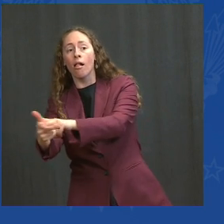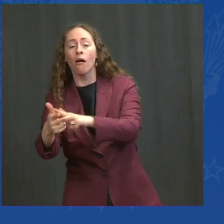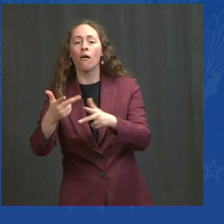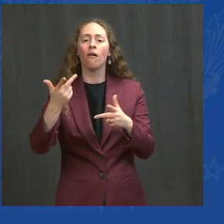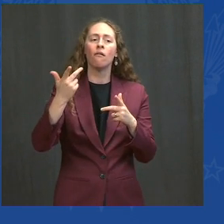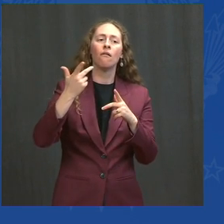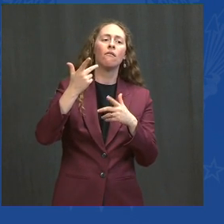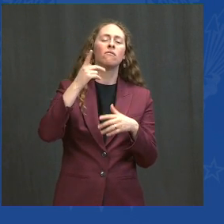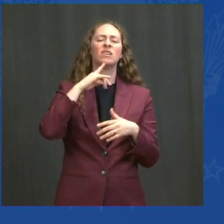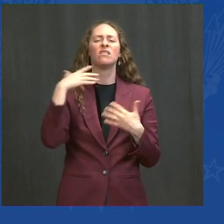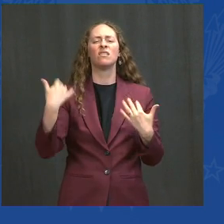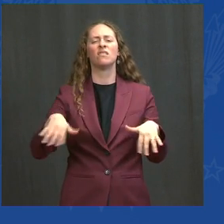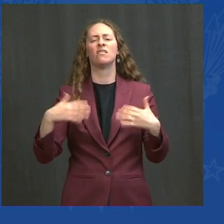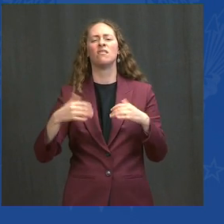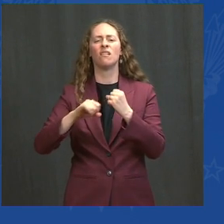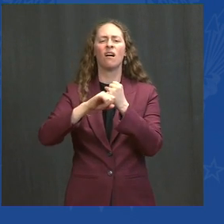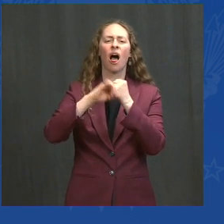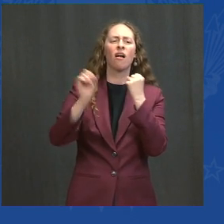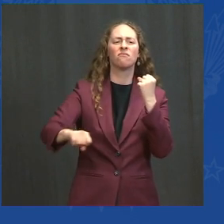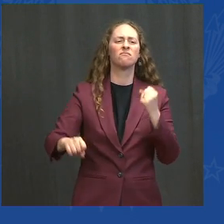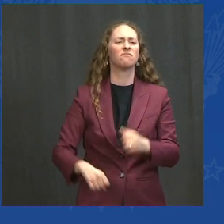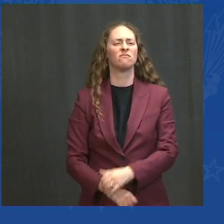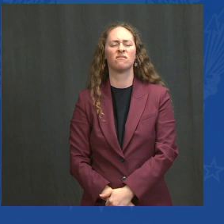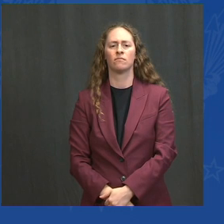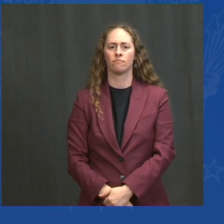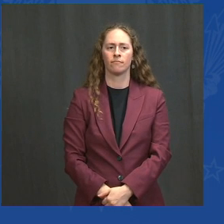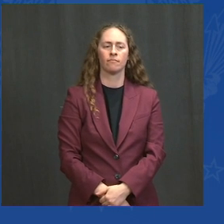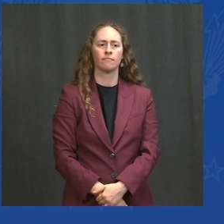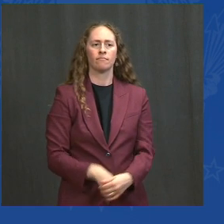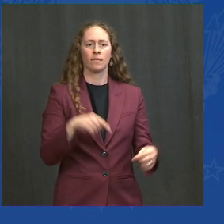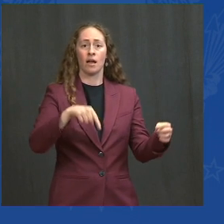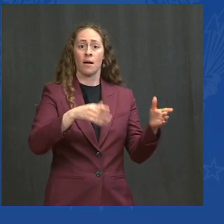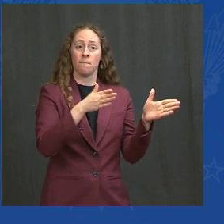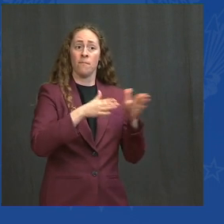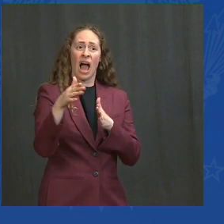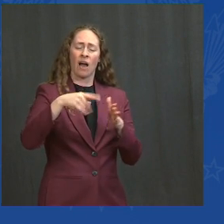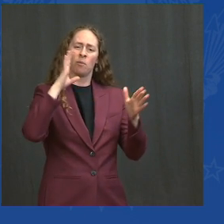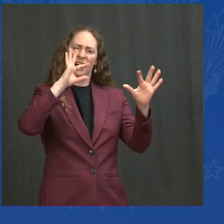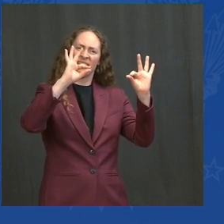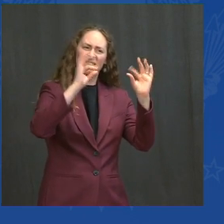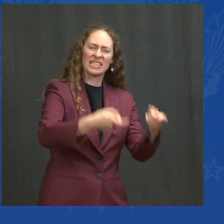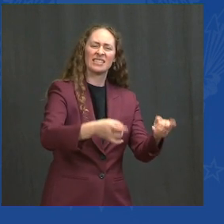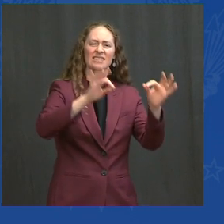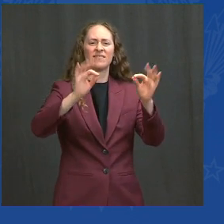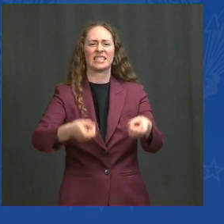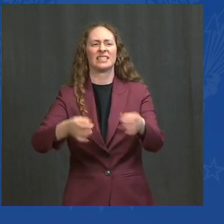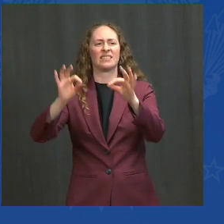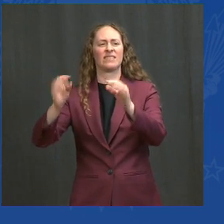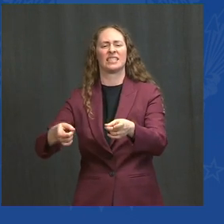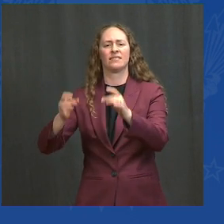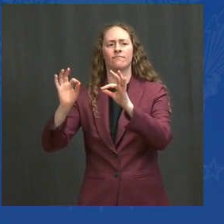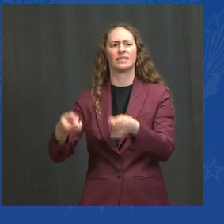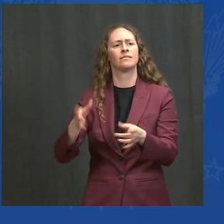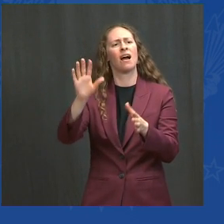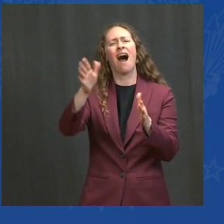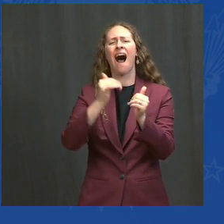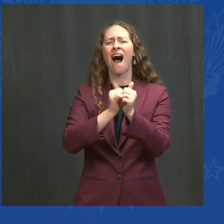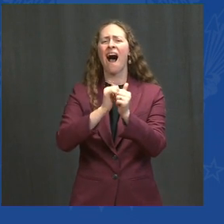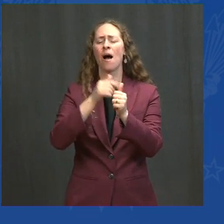This deal is going to put Americans back to fixing all of that, and good-paying jobs. This deal will also put Americans to work